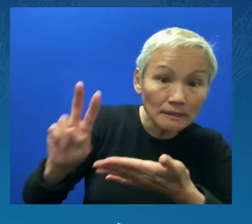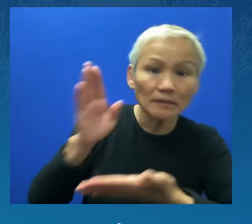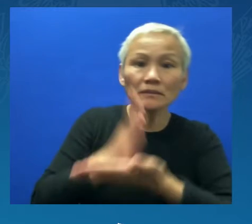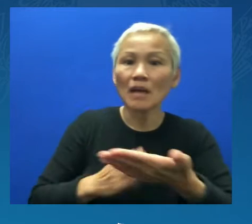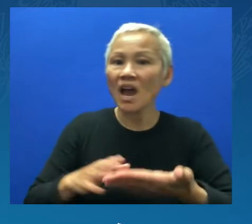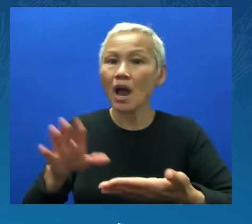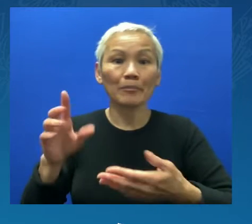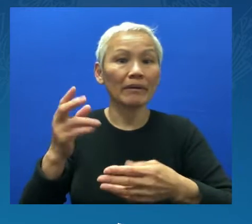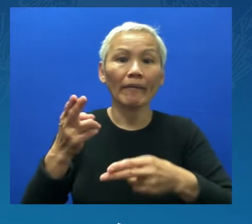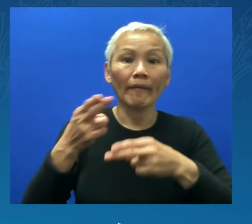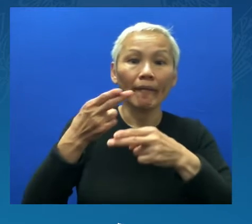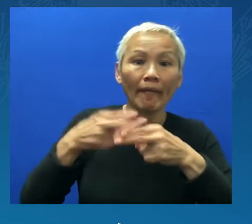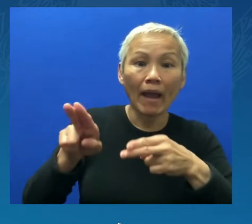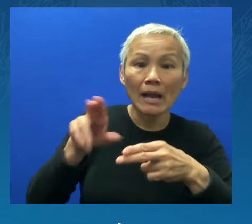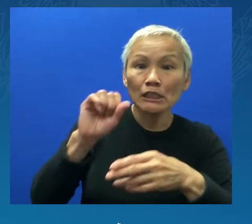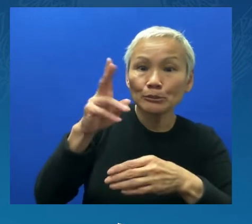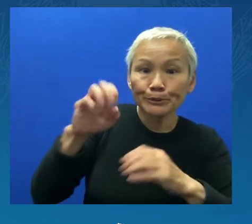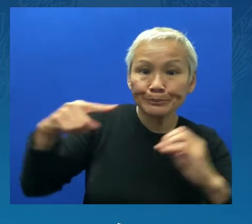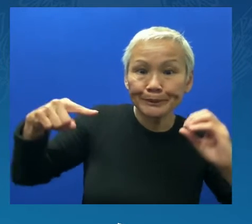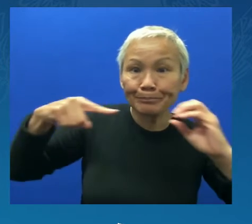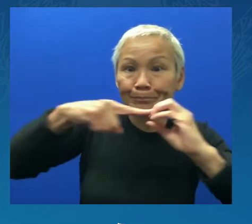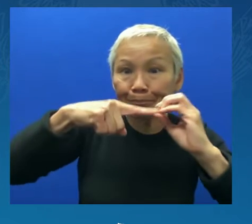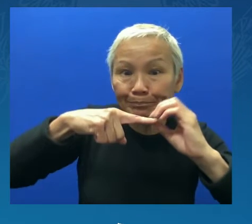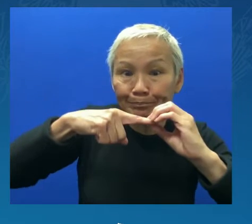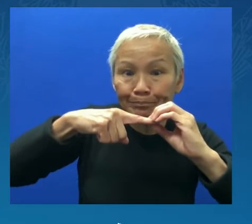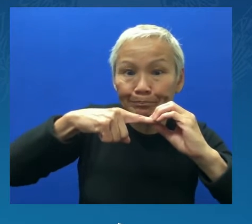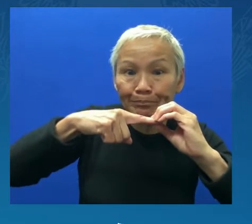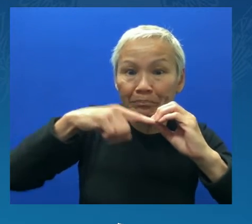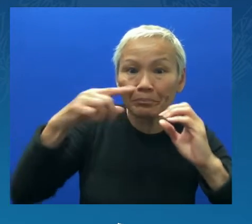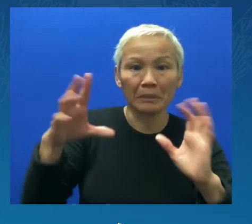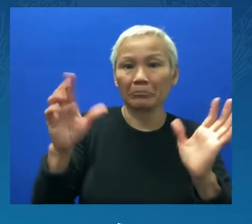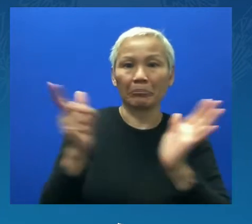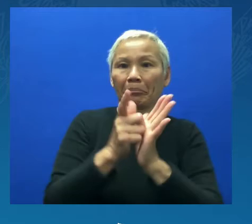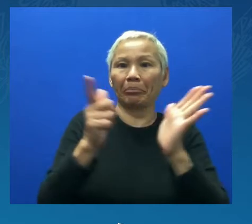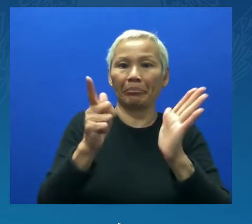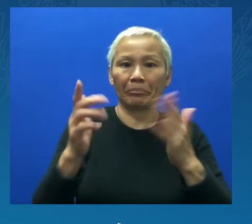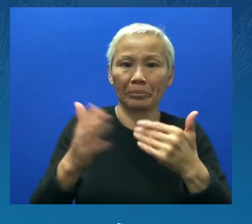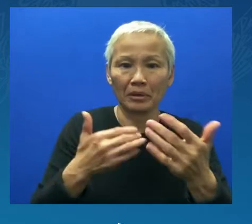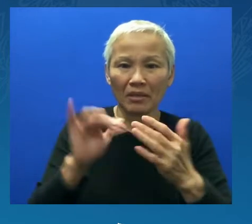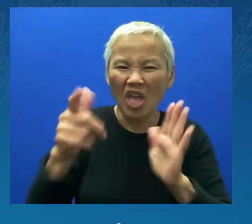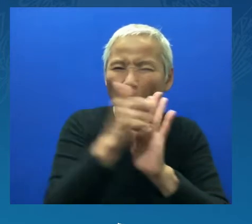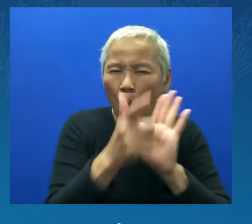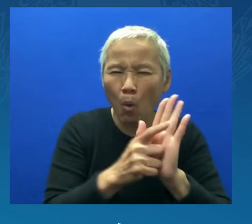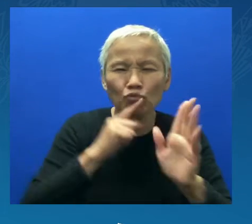in terms of the different laws that are at play. Confusion.